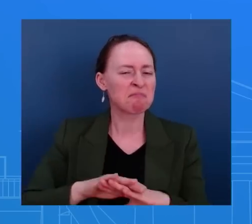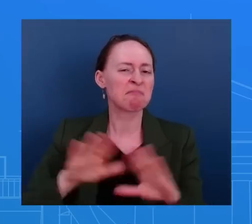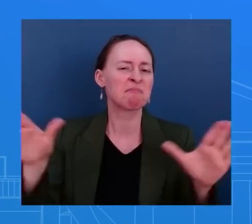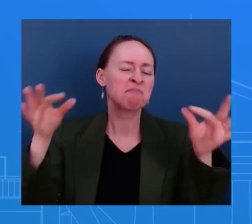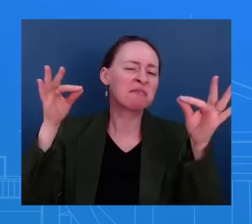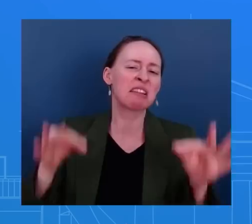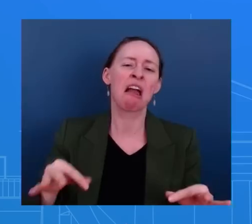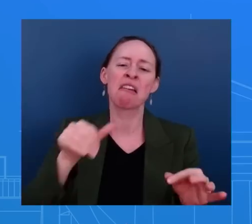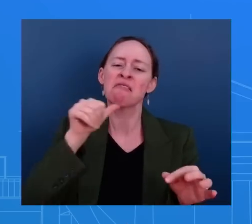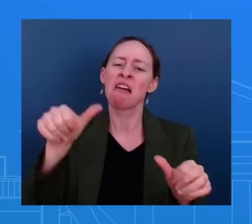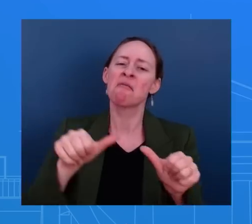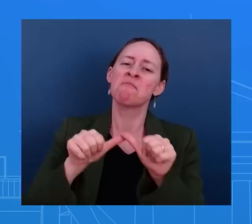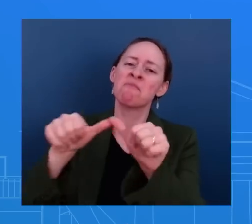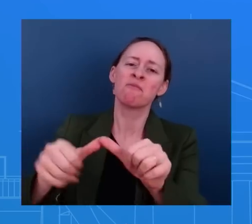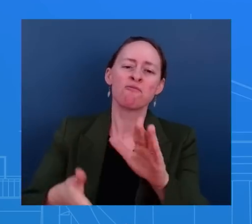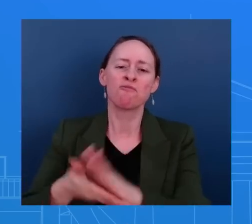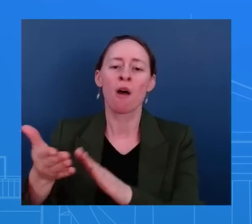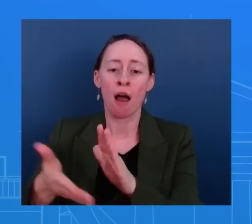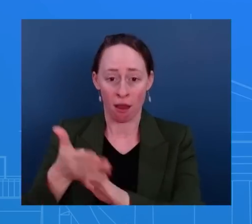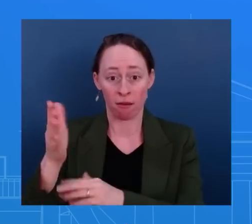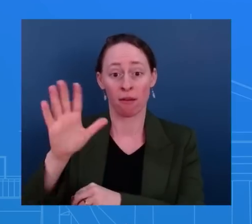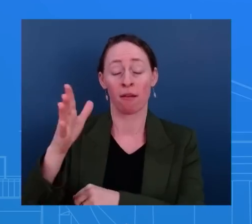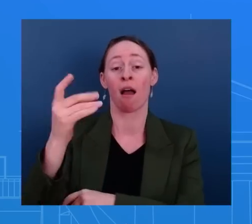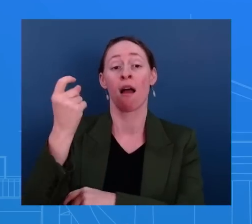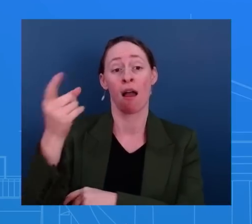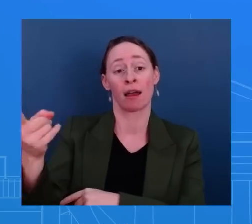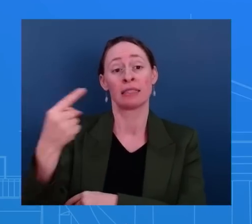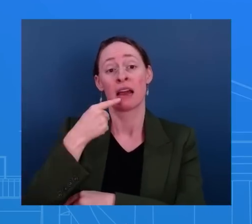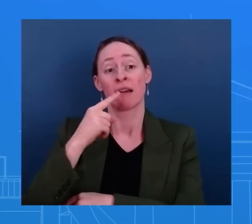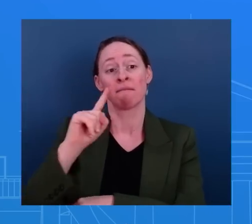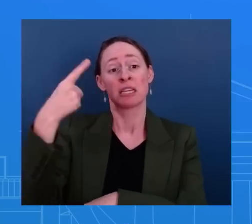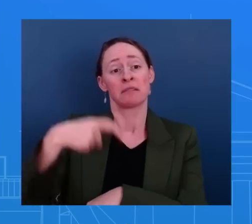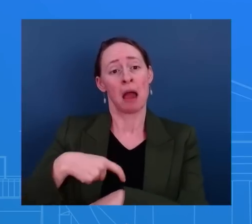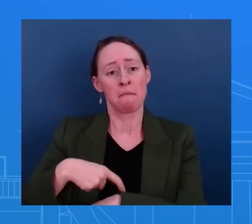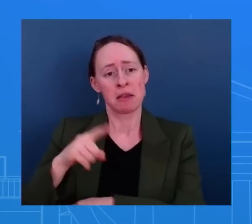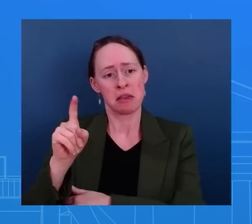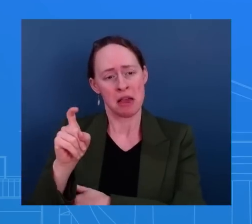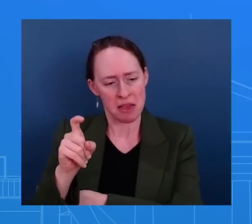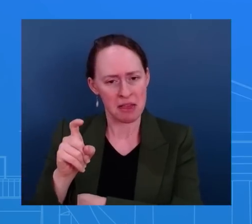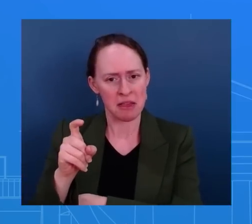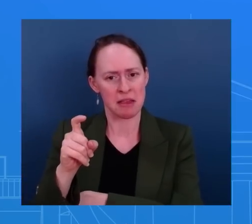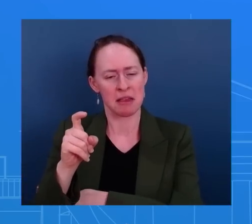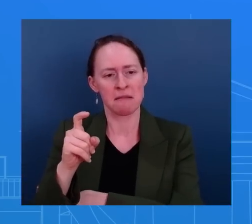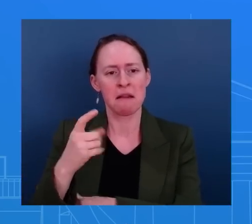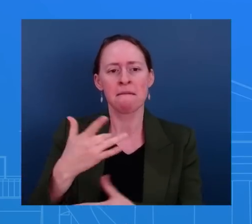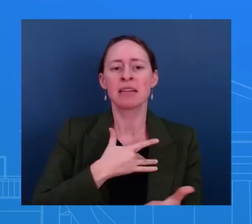he thought of himself as a "transition president." But then he said, "But things got moving so quickly it didn't happen."